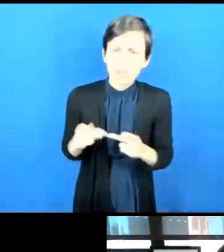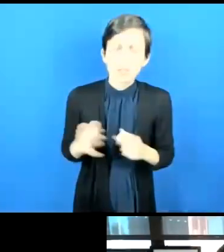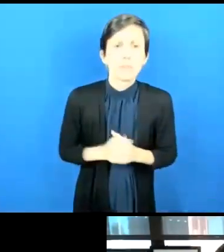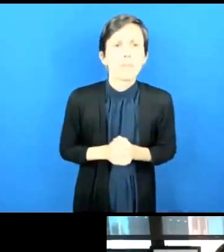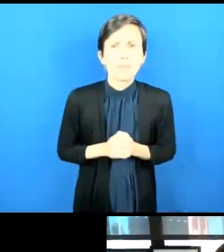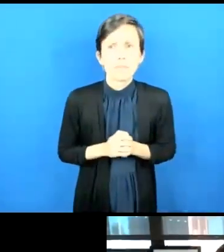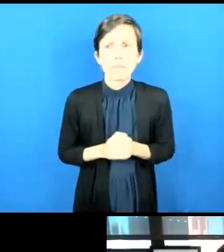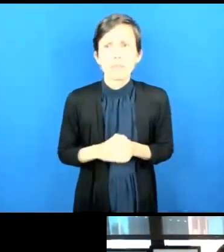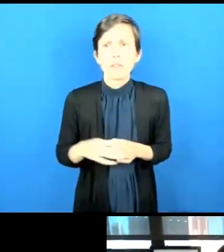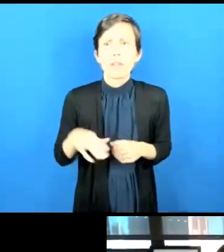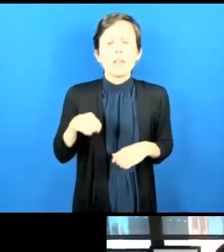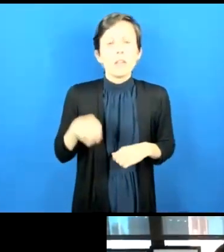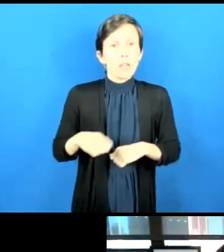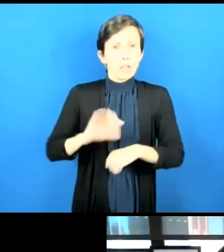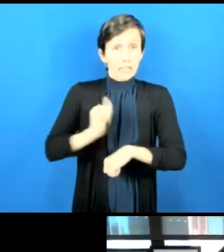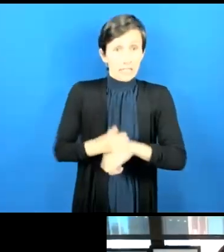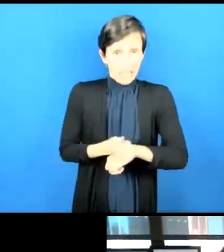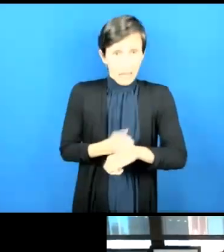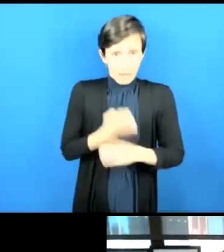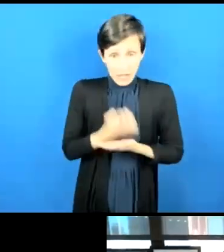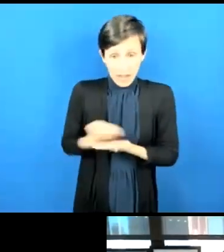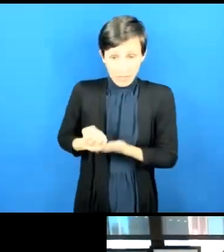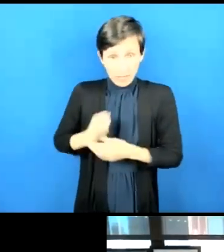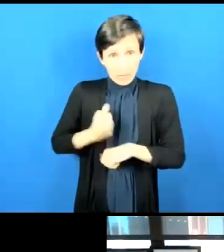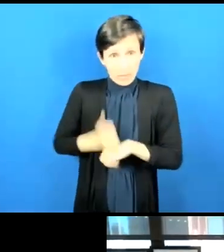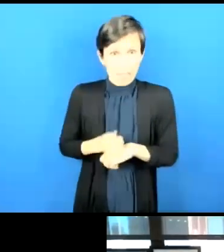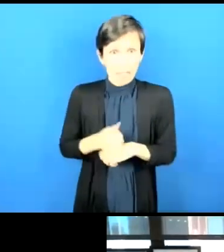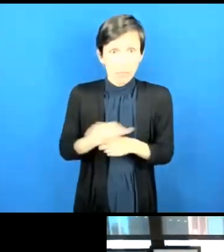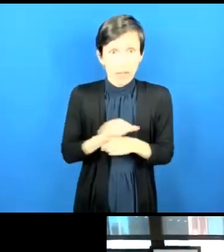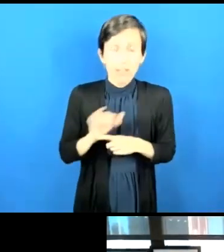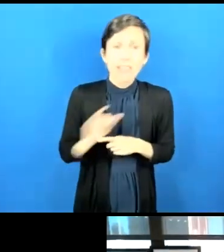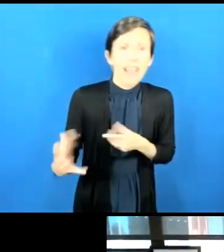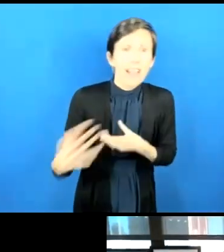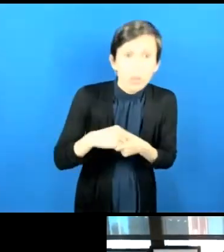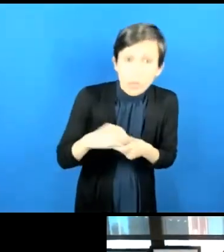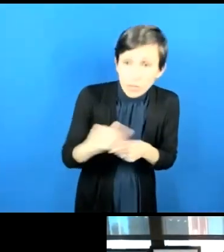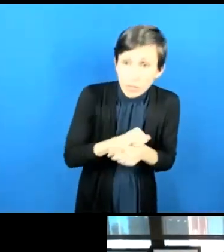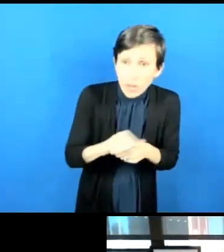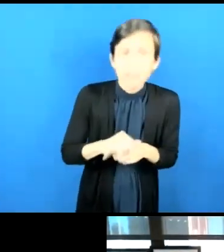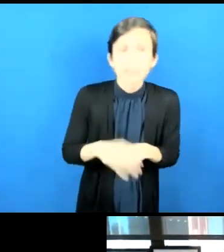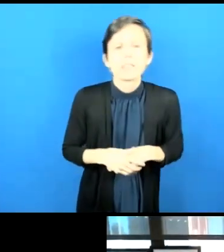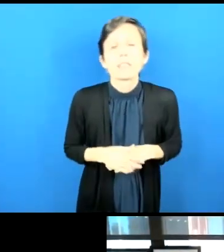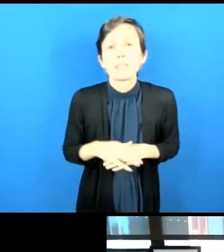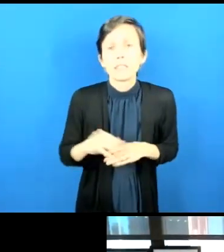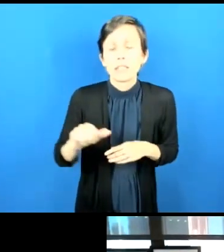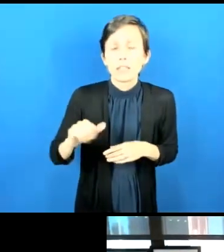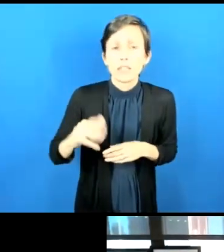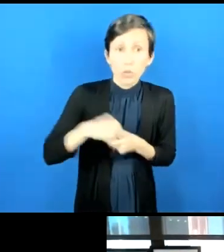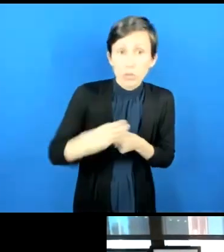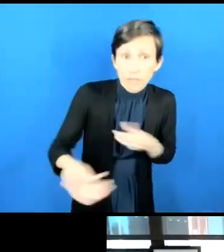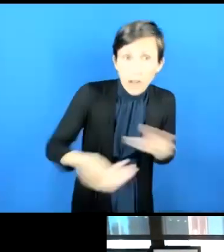as established evidence-based practices such as inclusive hiring protocols, strategic outreach and engagement strategies,